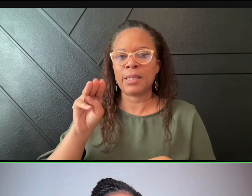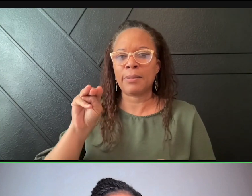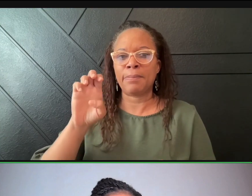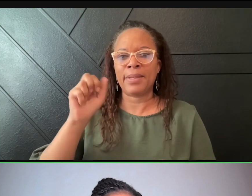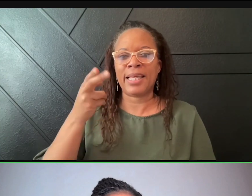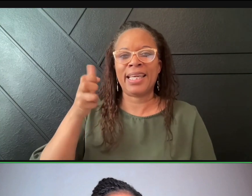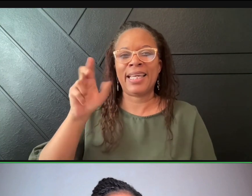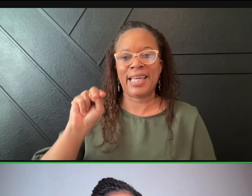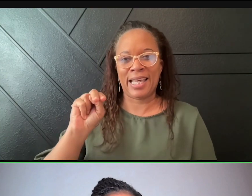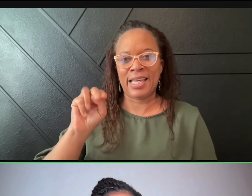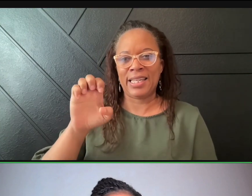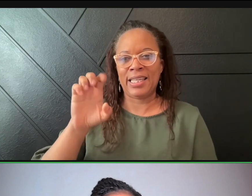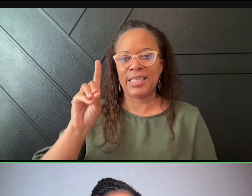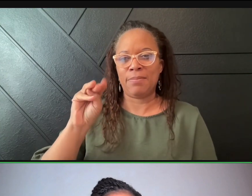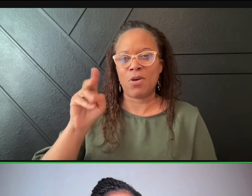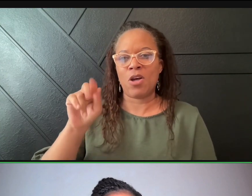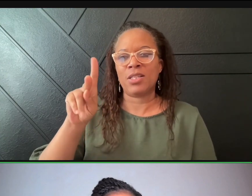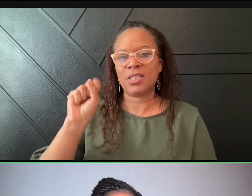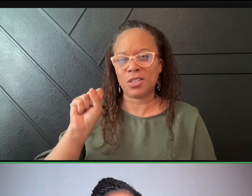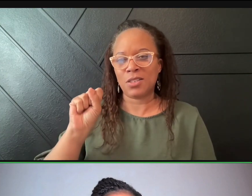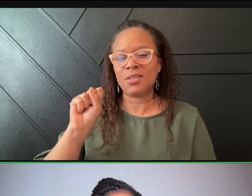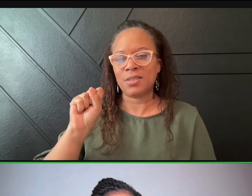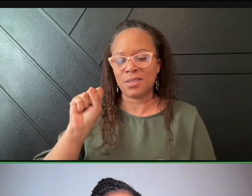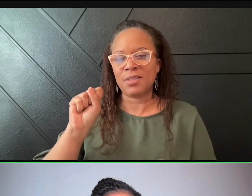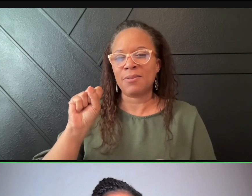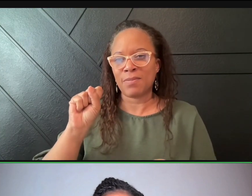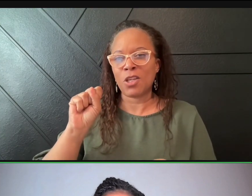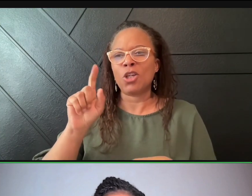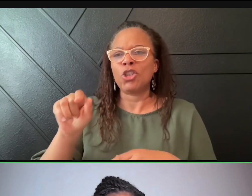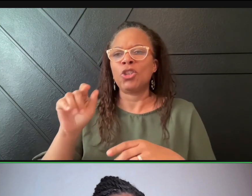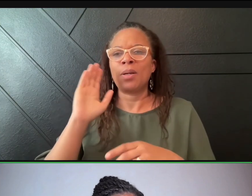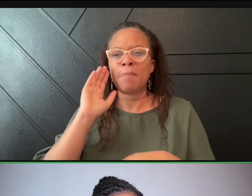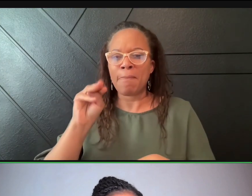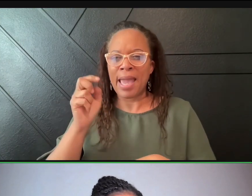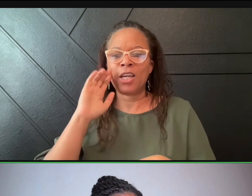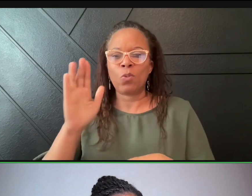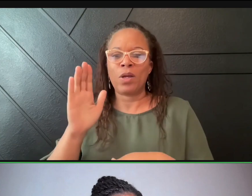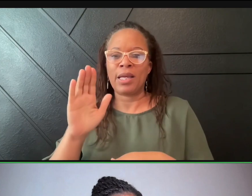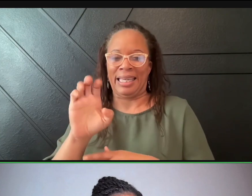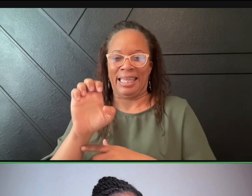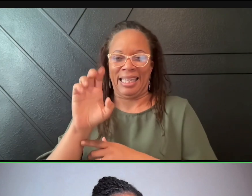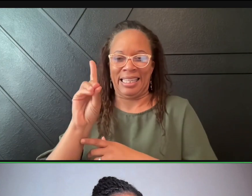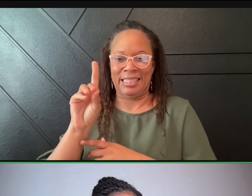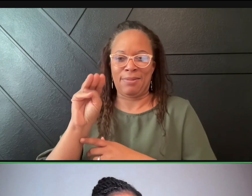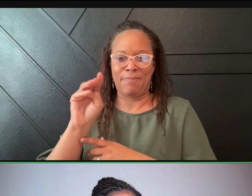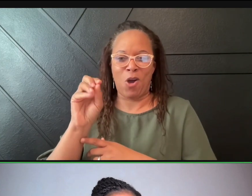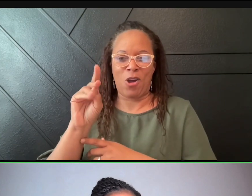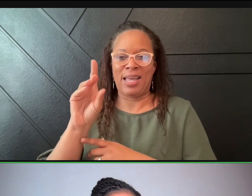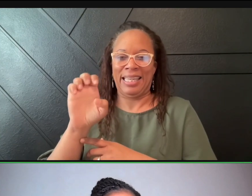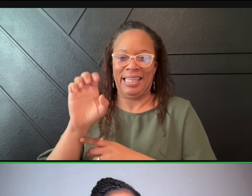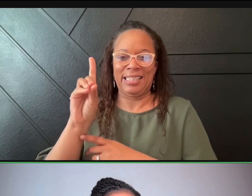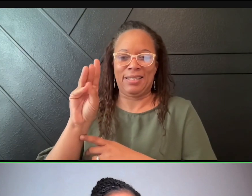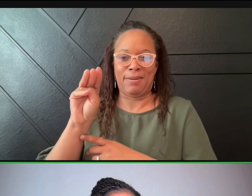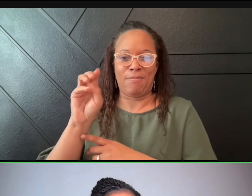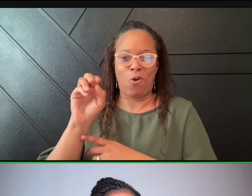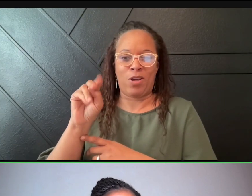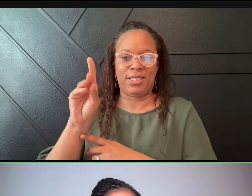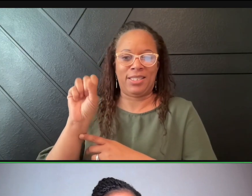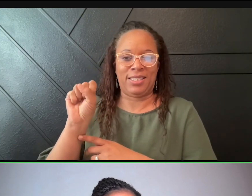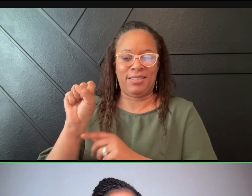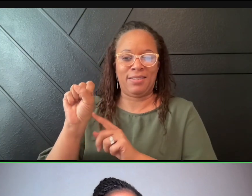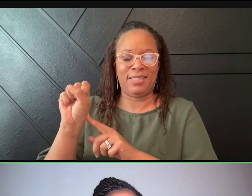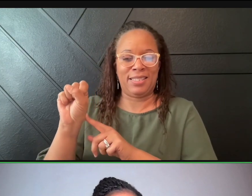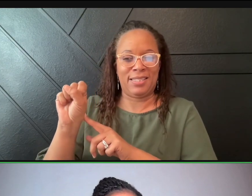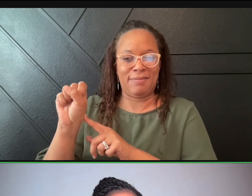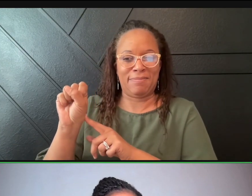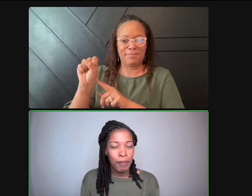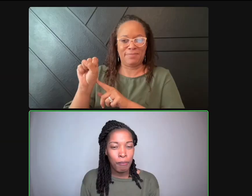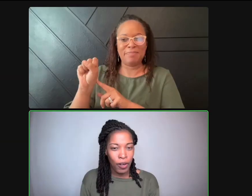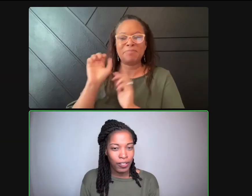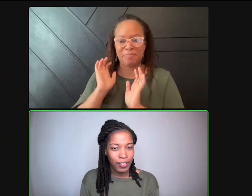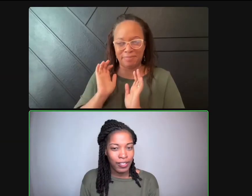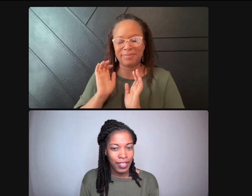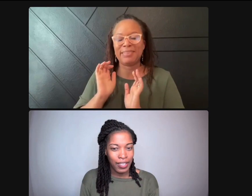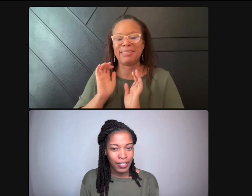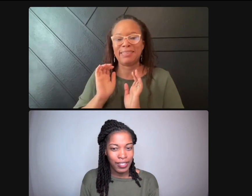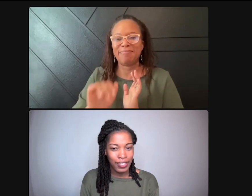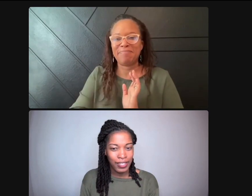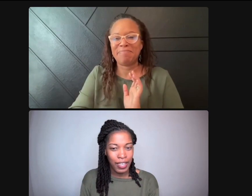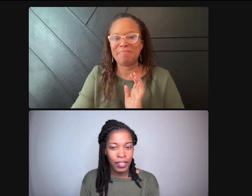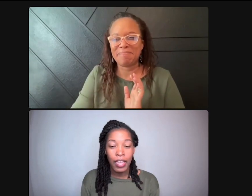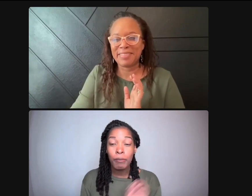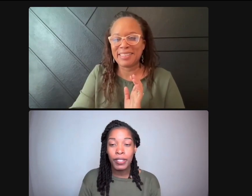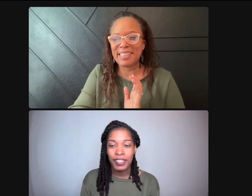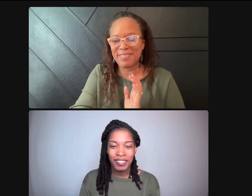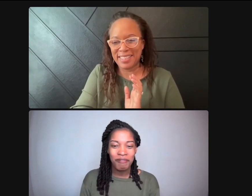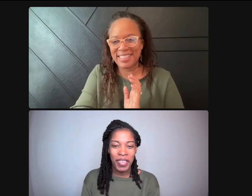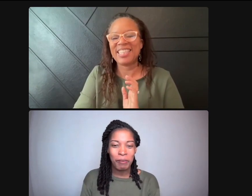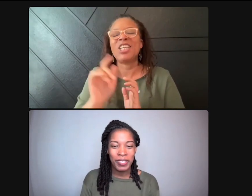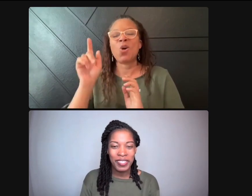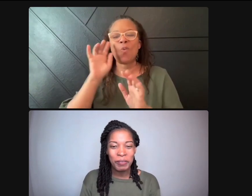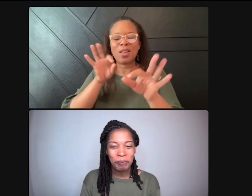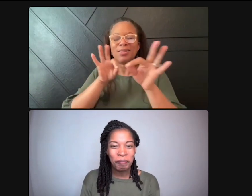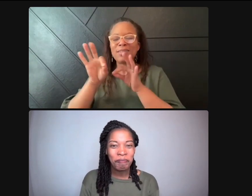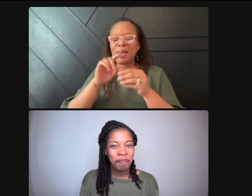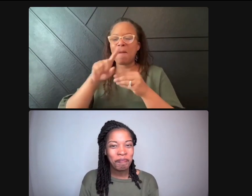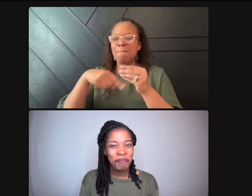onto the screen, Megan Edmonds.